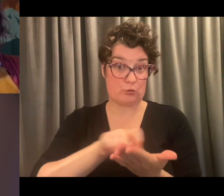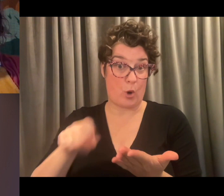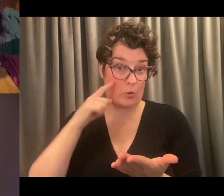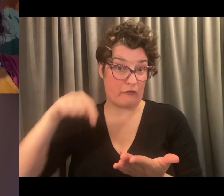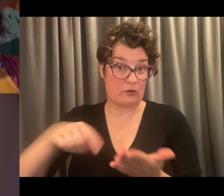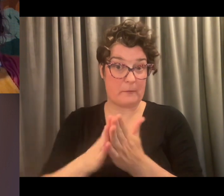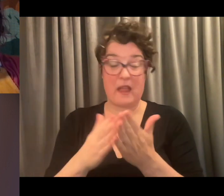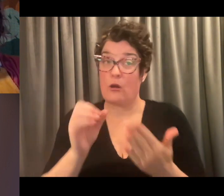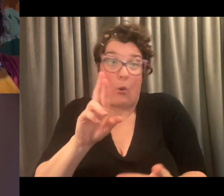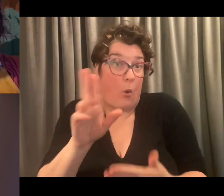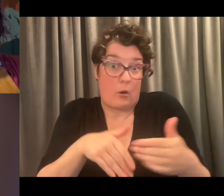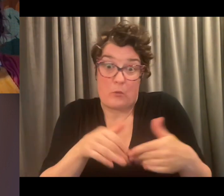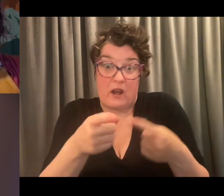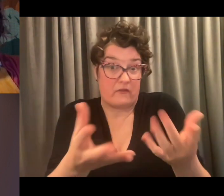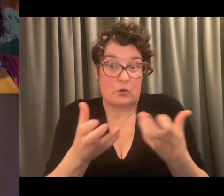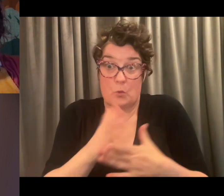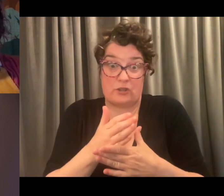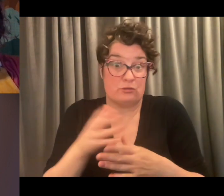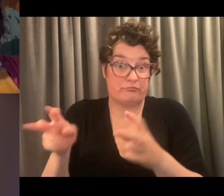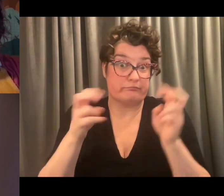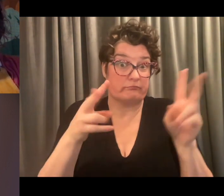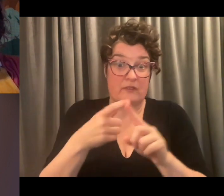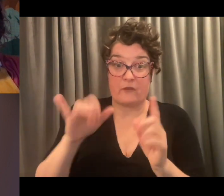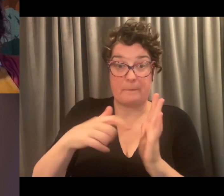that piece or about the month of Sivan.